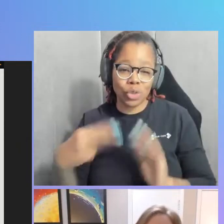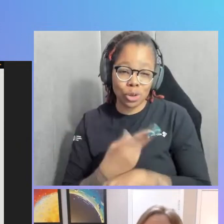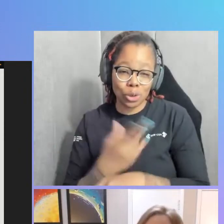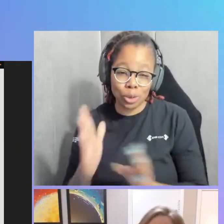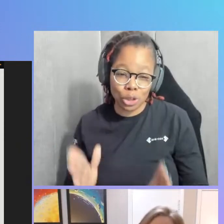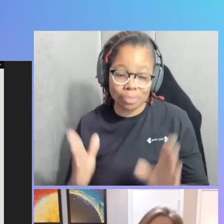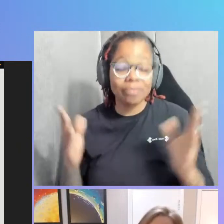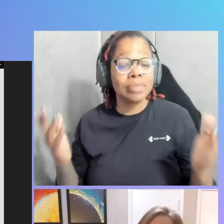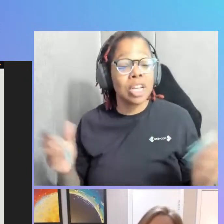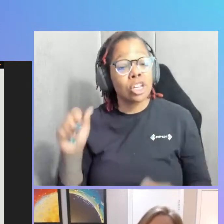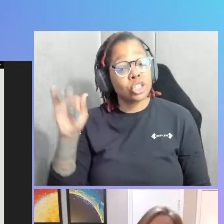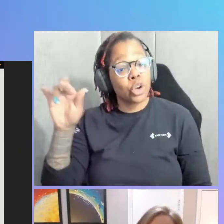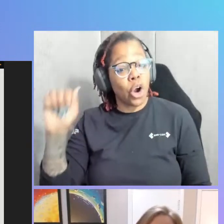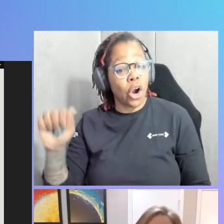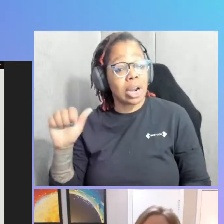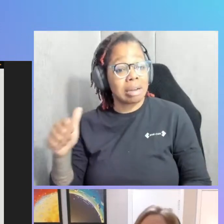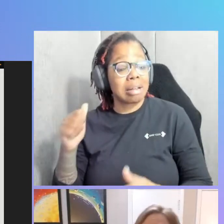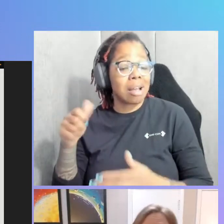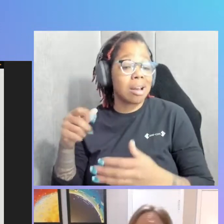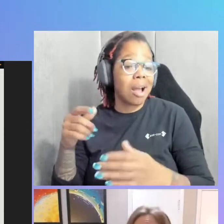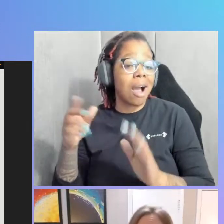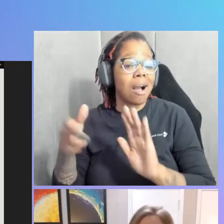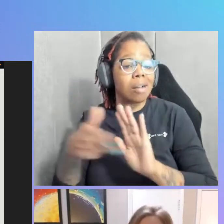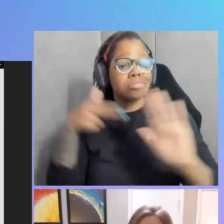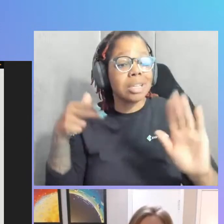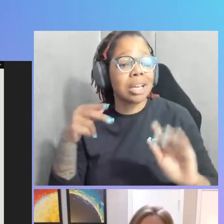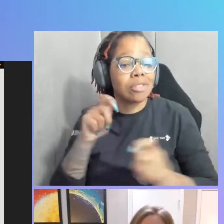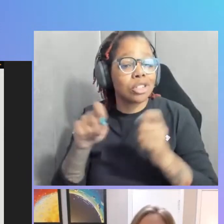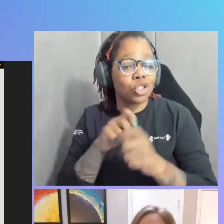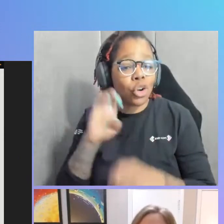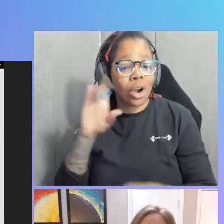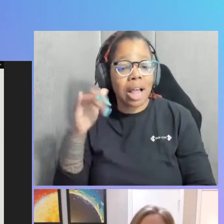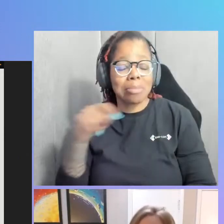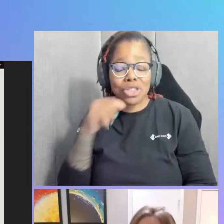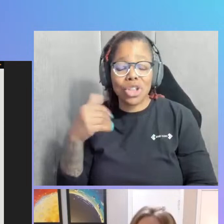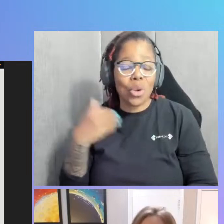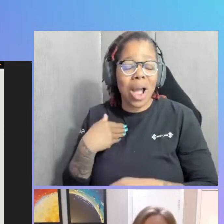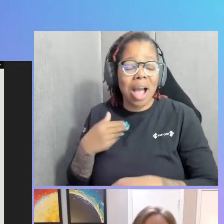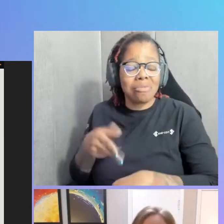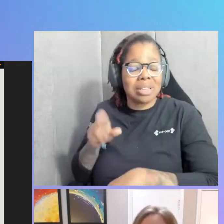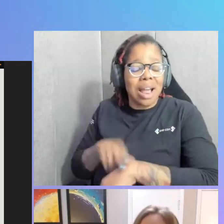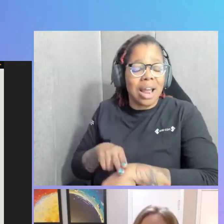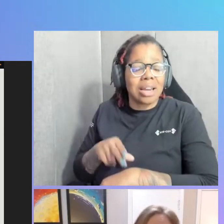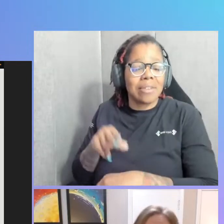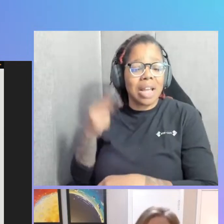can identify types of elements that don't have native HTML